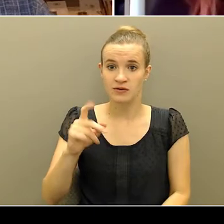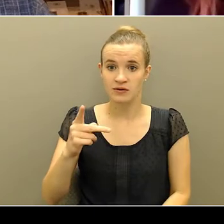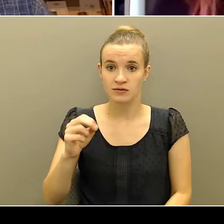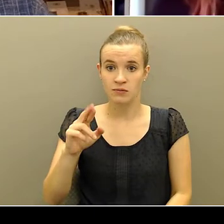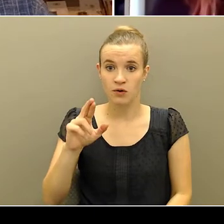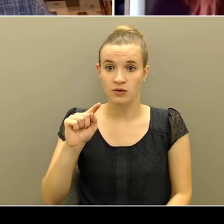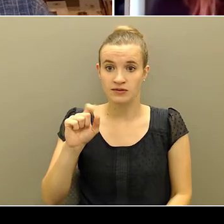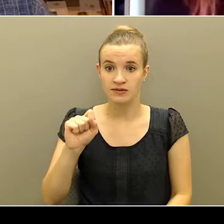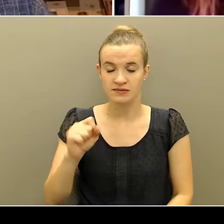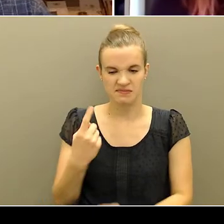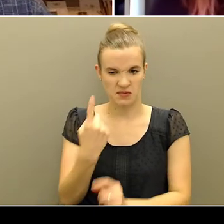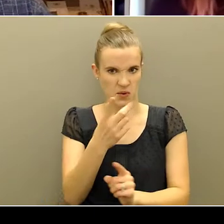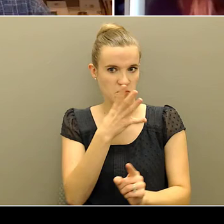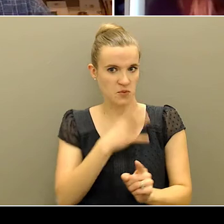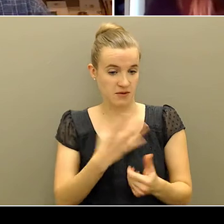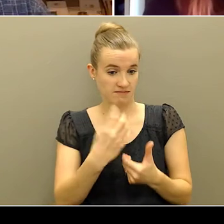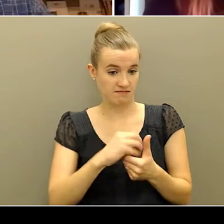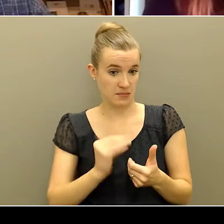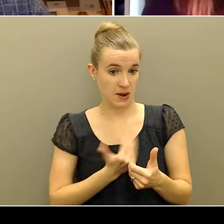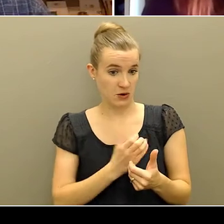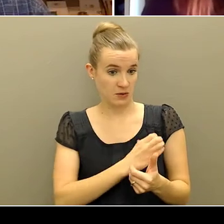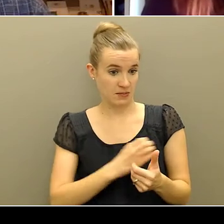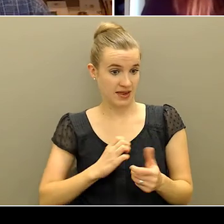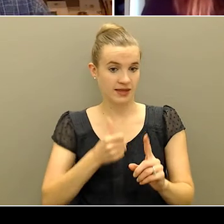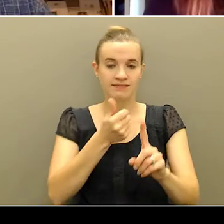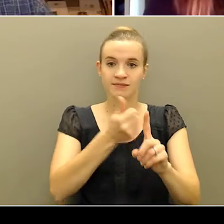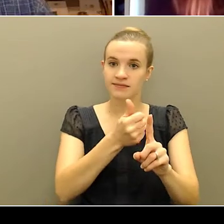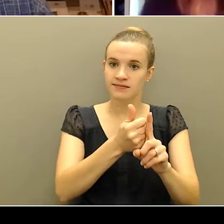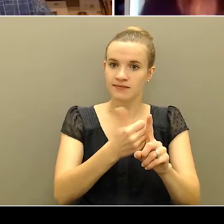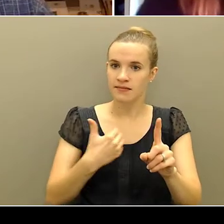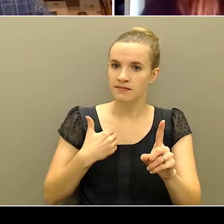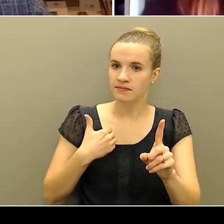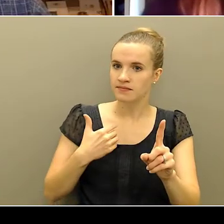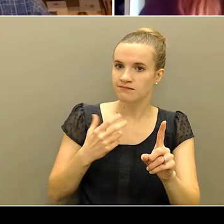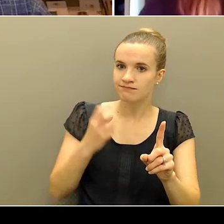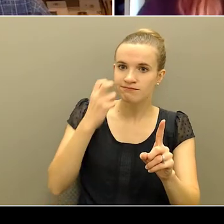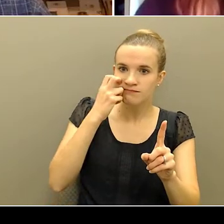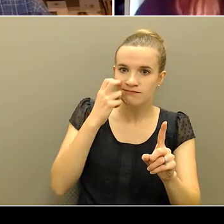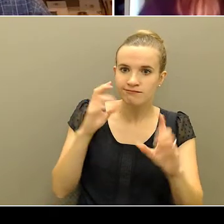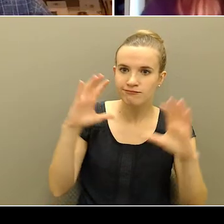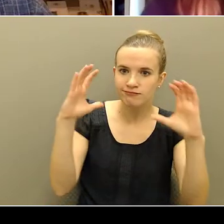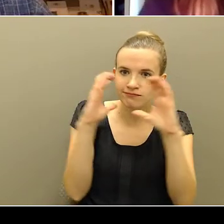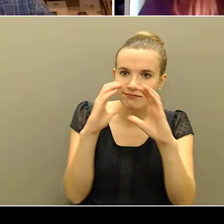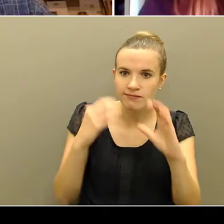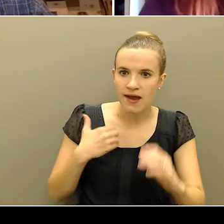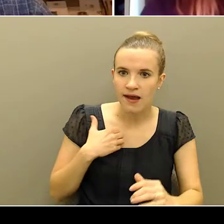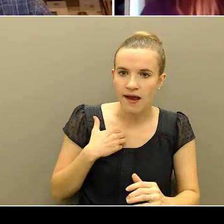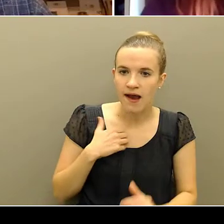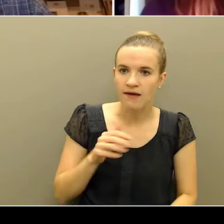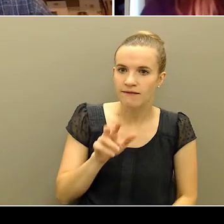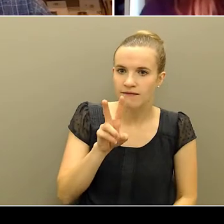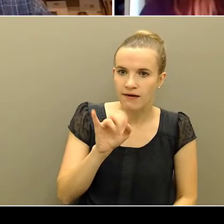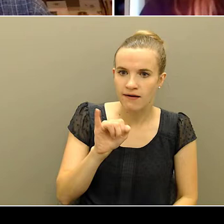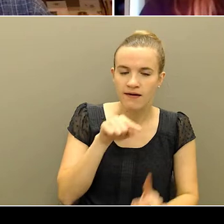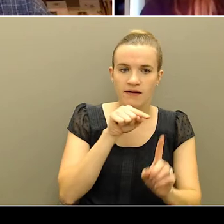does diving, but she also was interested in paddle boarding, you know, doing a stand up paddleboard. And when she approached the folks at Idaho River